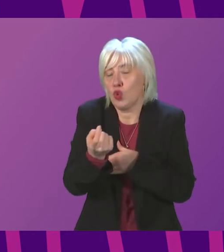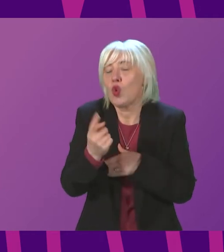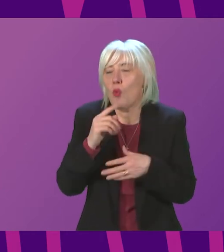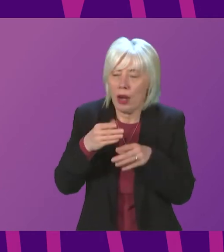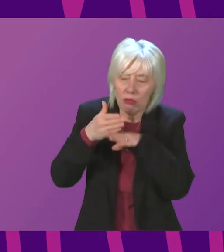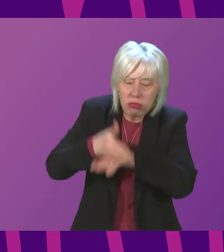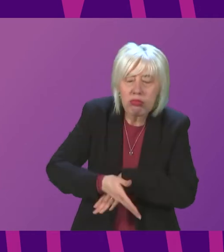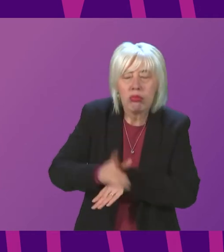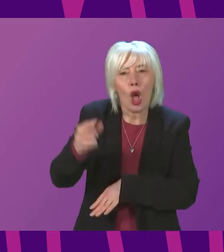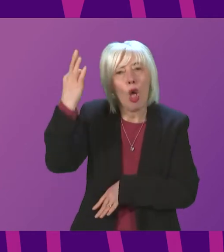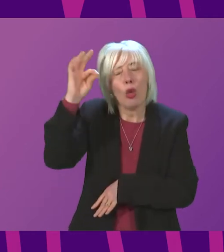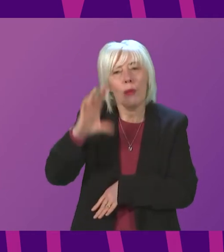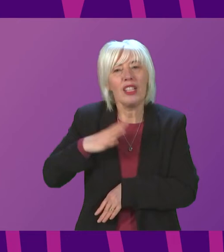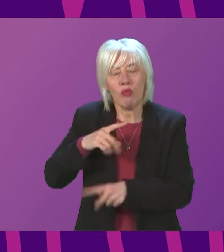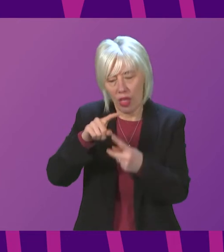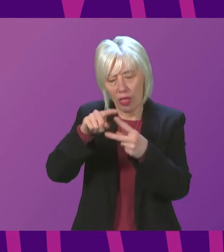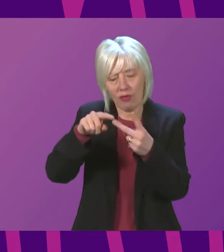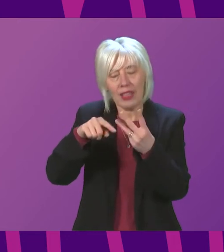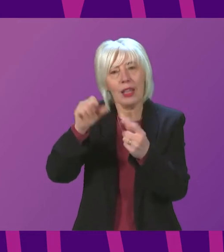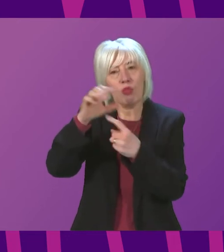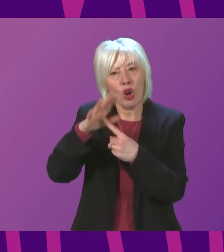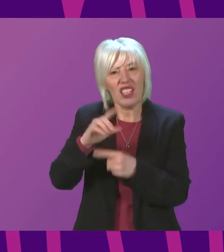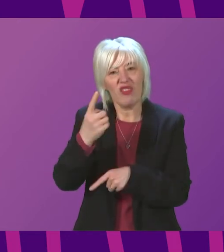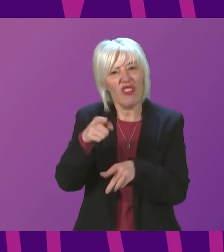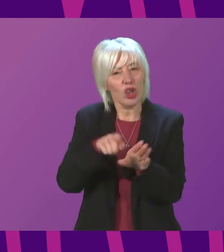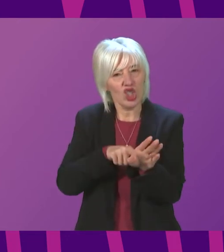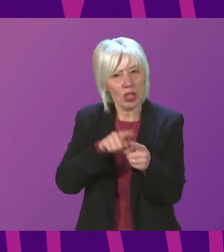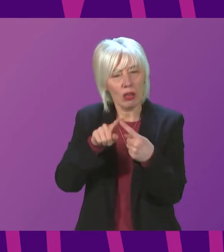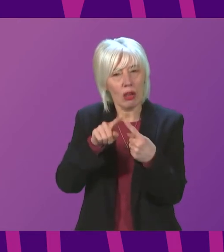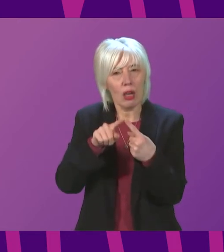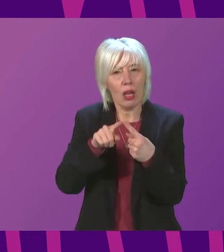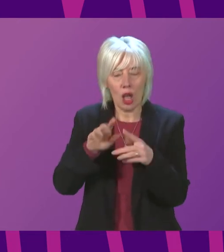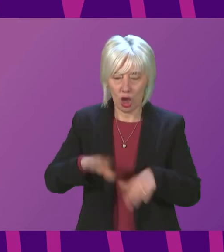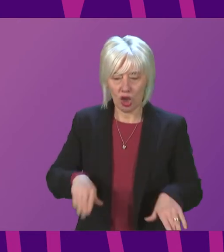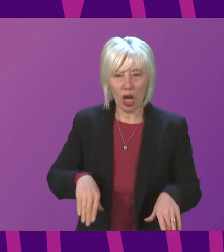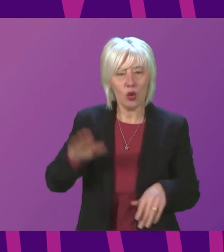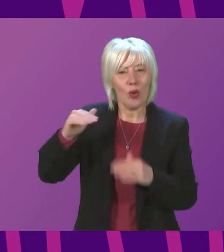The committee has identified three key priorities for year 1, which are child-to-adult transition